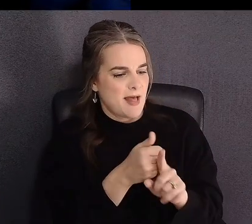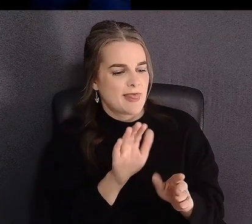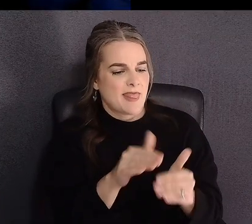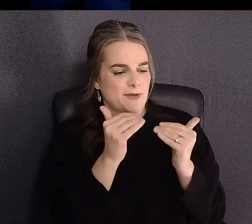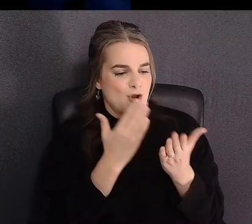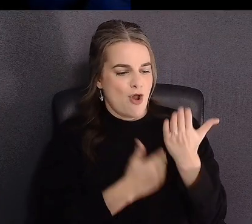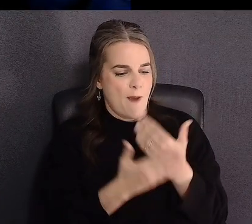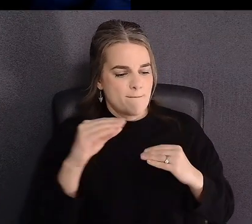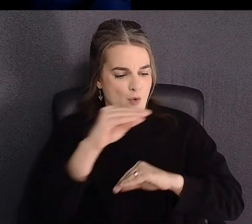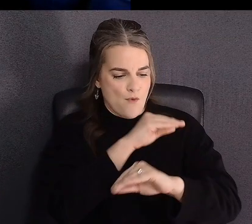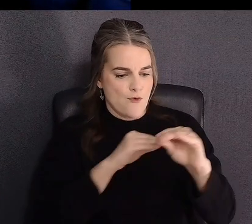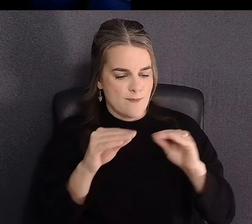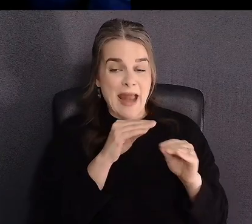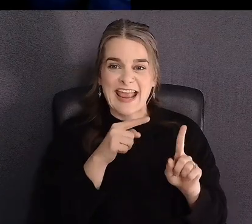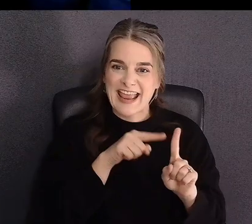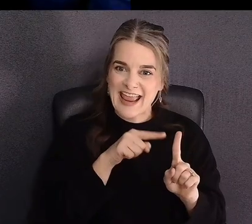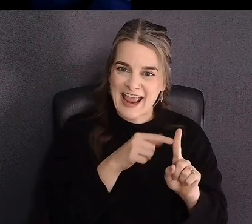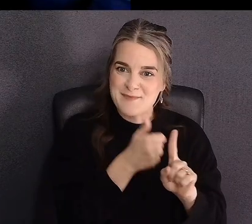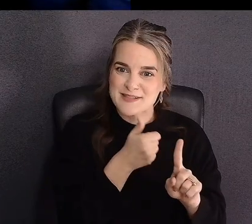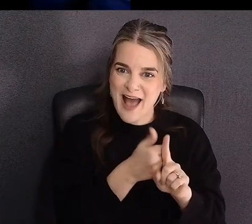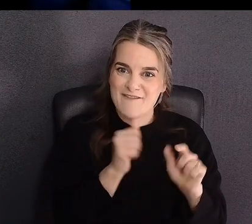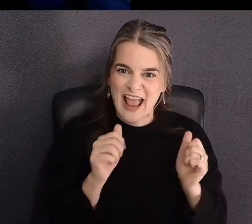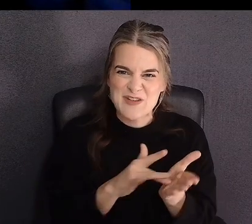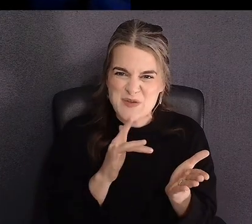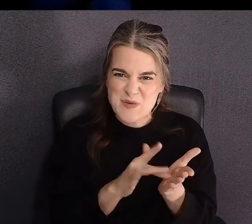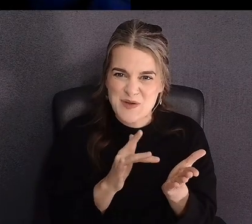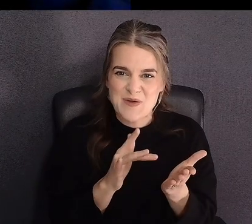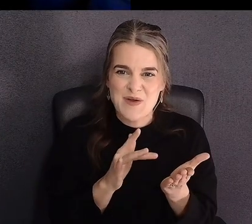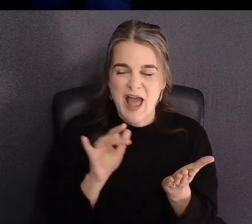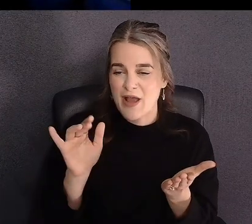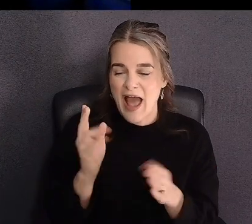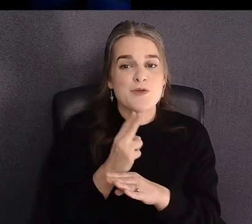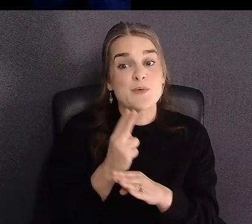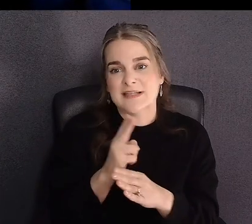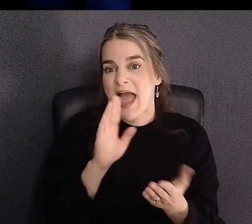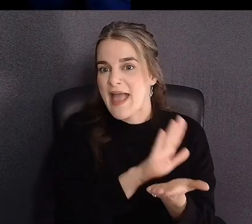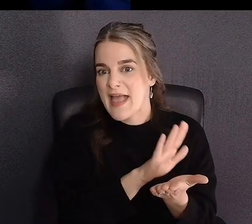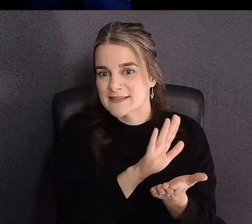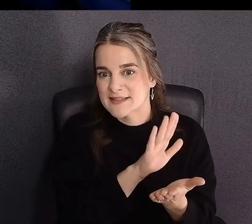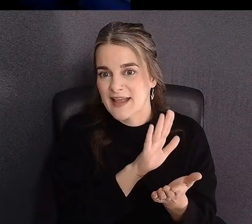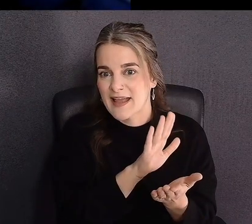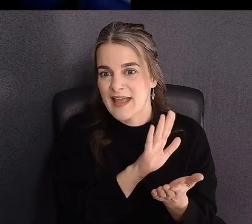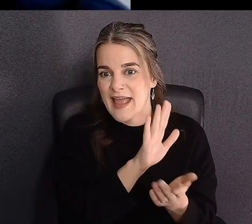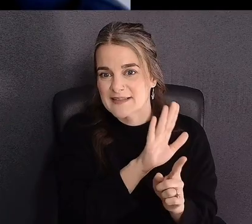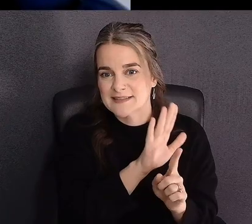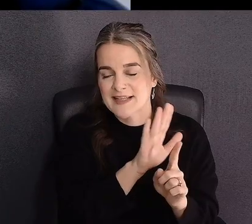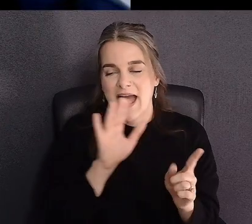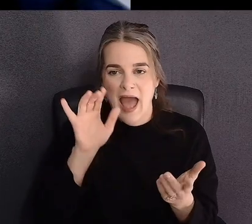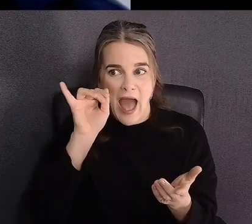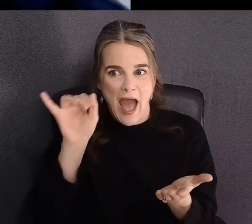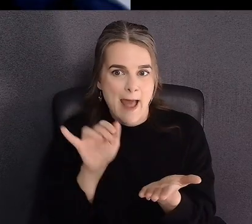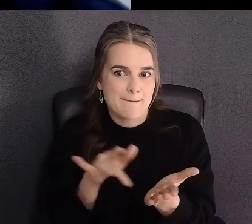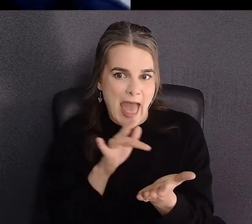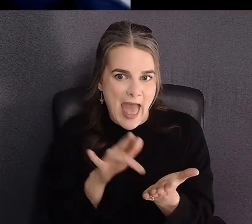And he can now use his iPad with no problem.